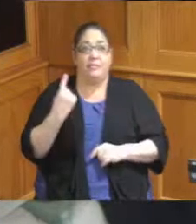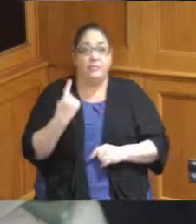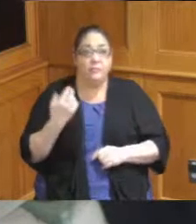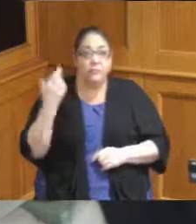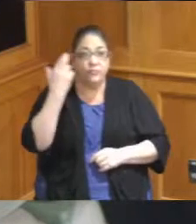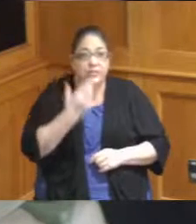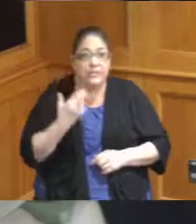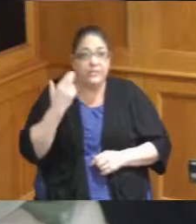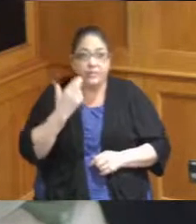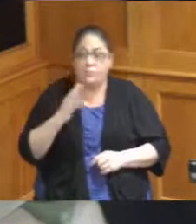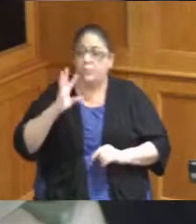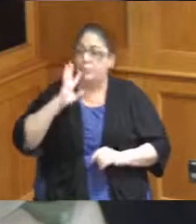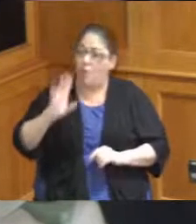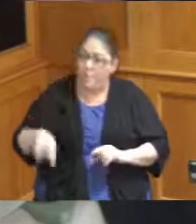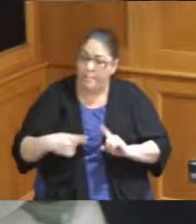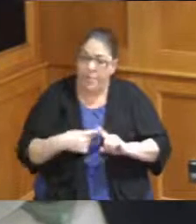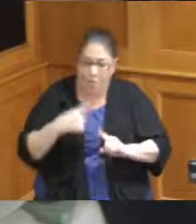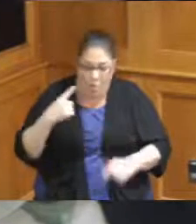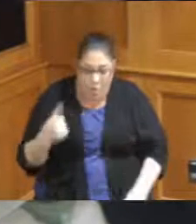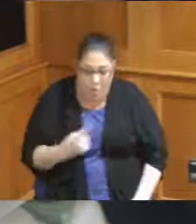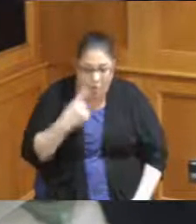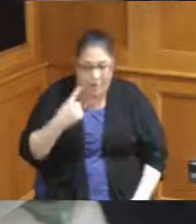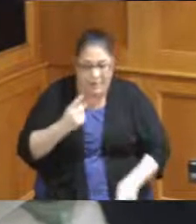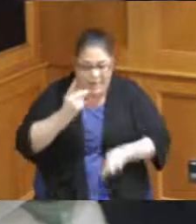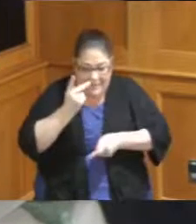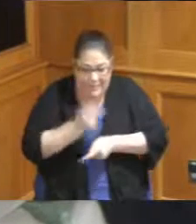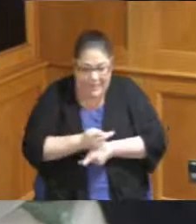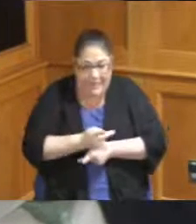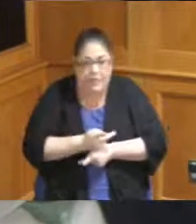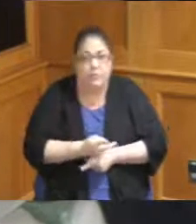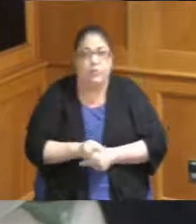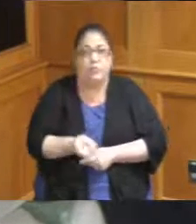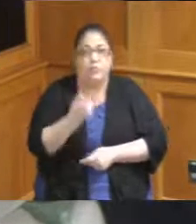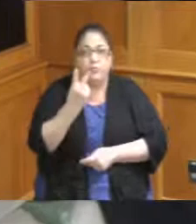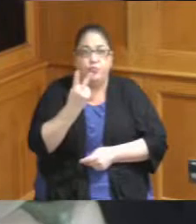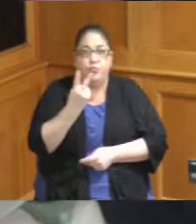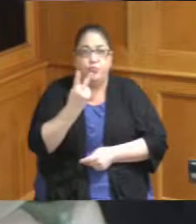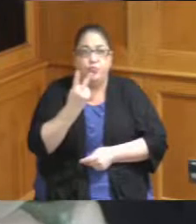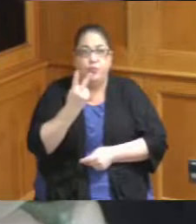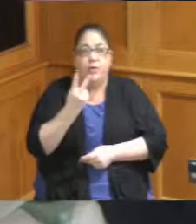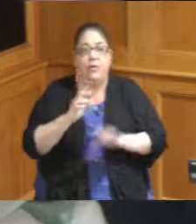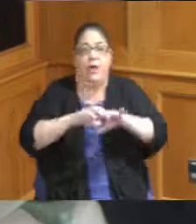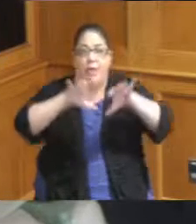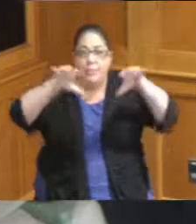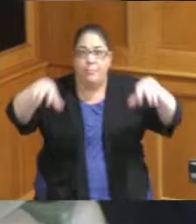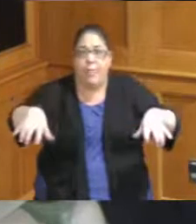always talked about the need to maintain two major PSAP operations in this community so we have that